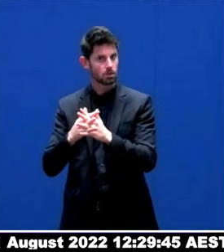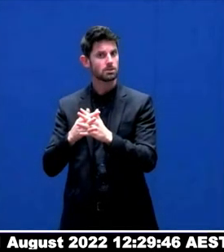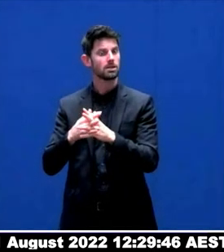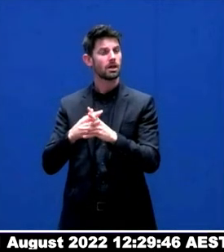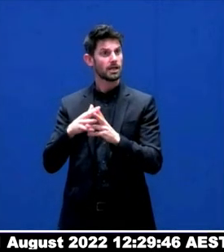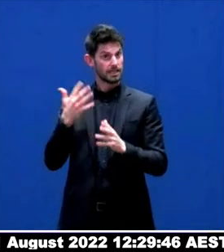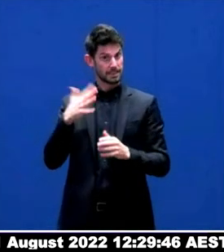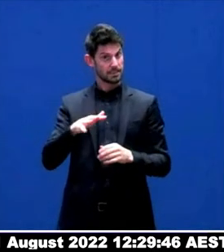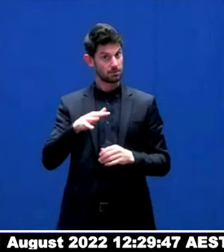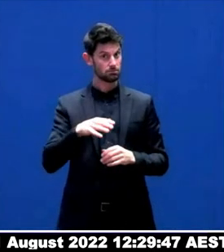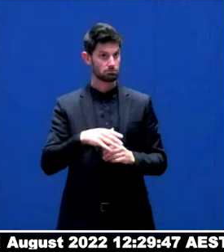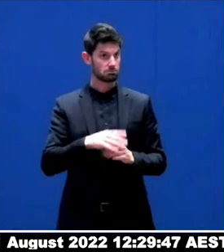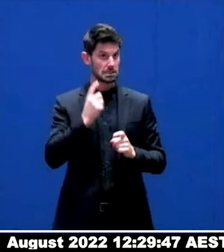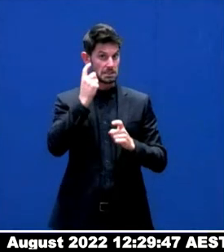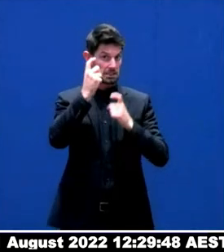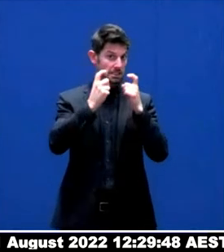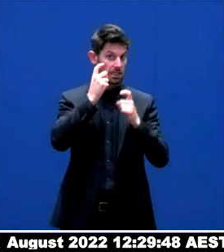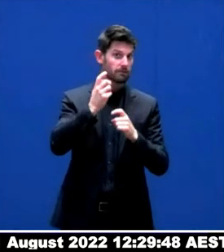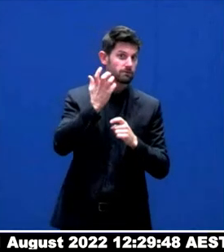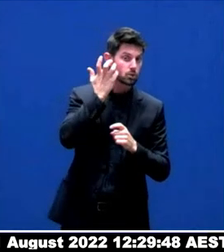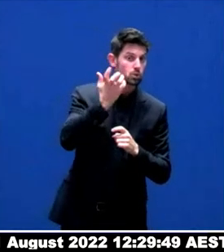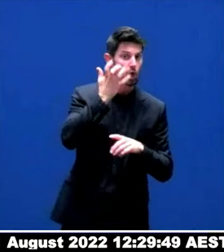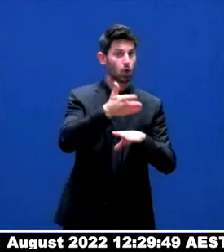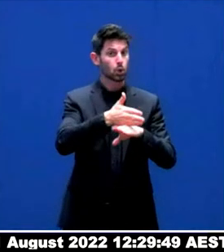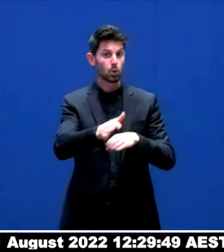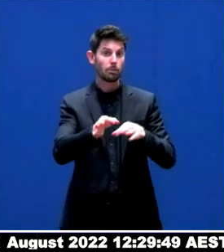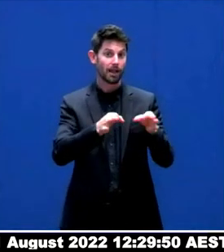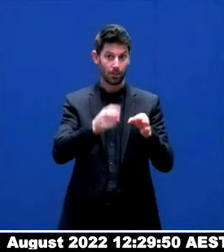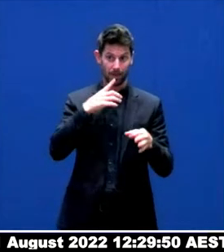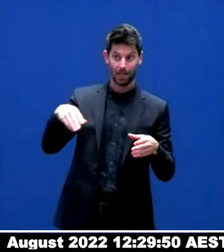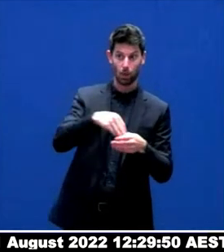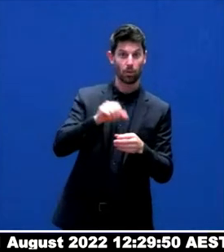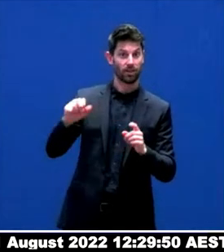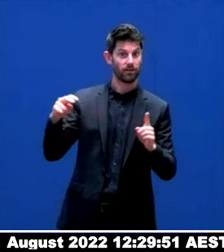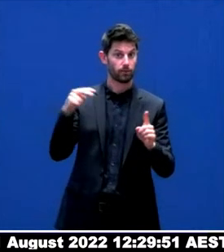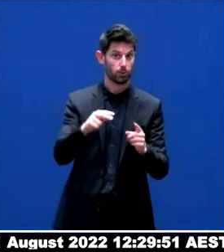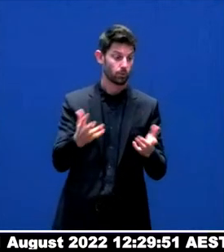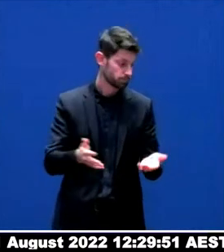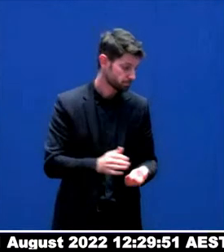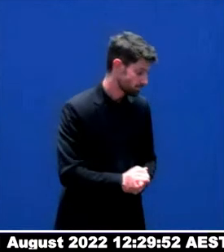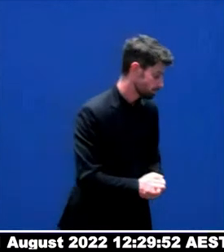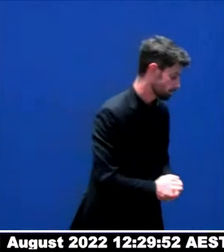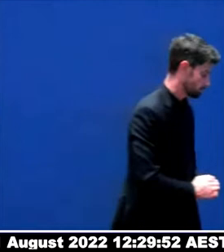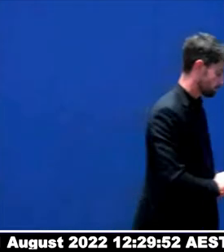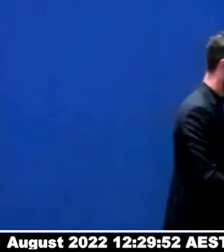taken into account in any plans to develop a new and revised strategy? Absolutely.